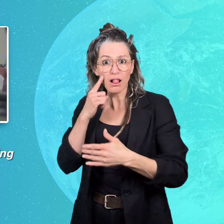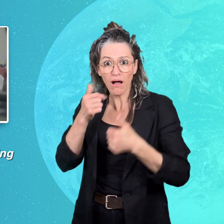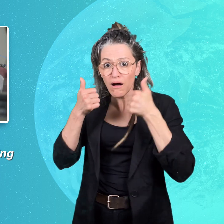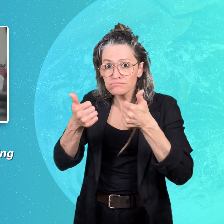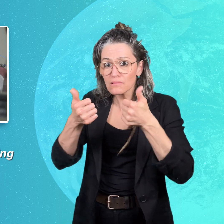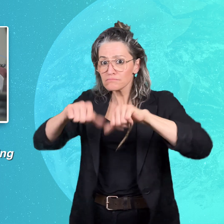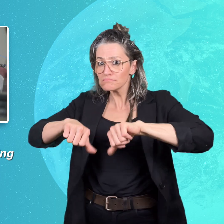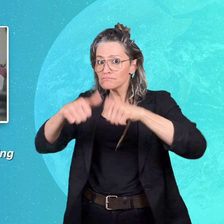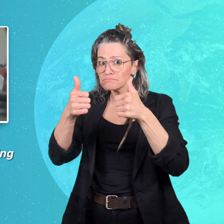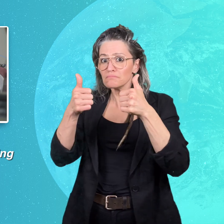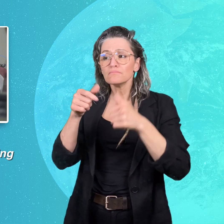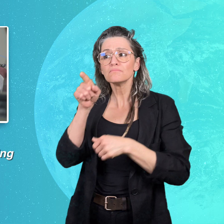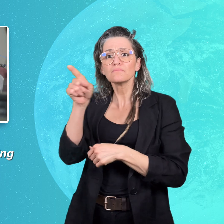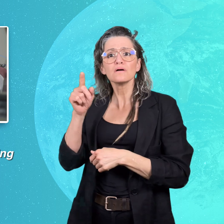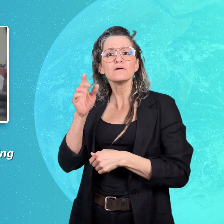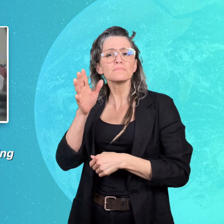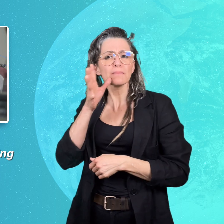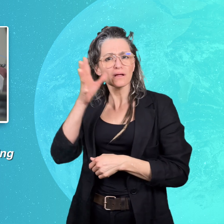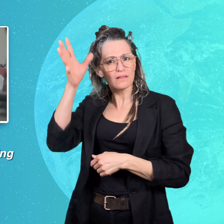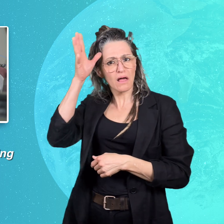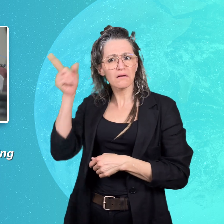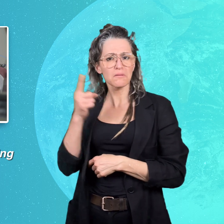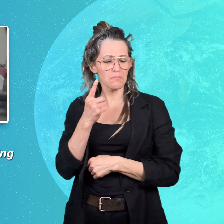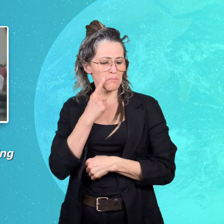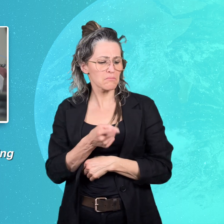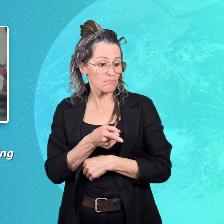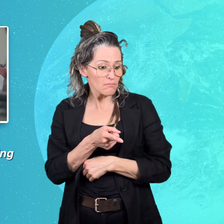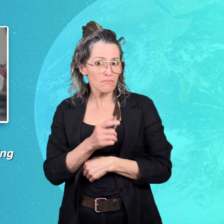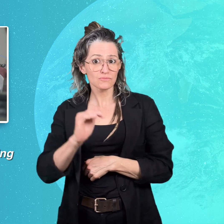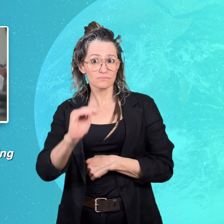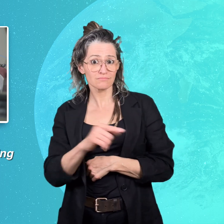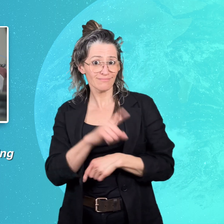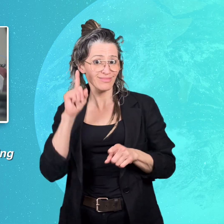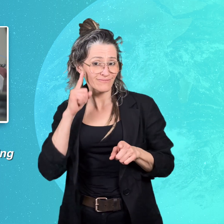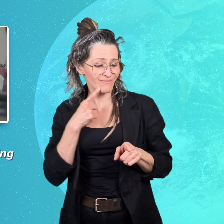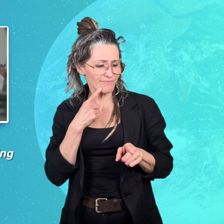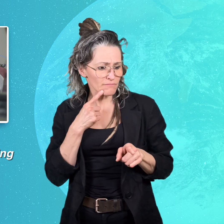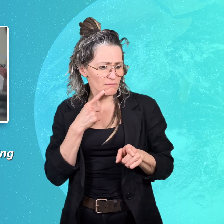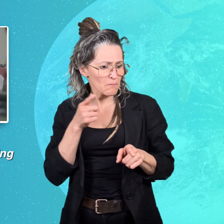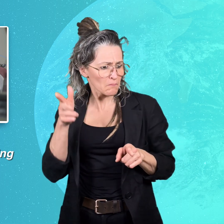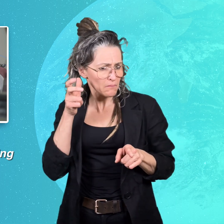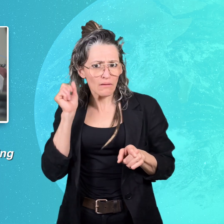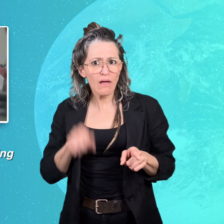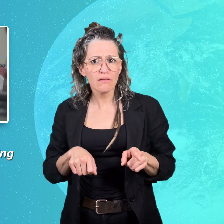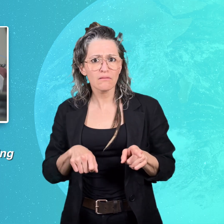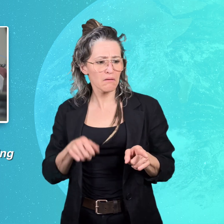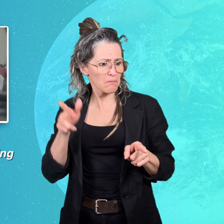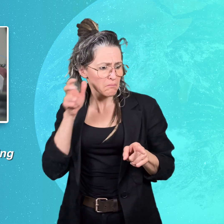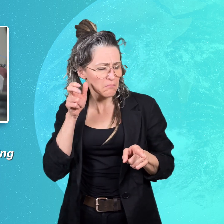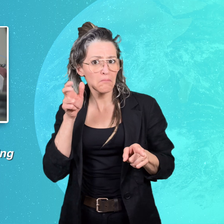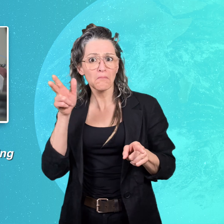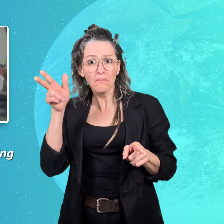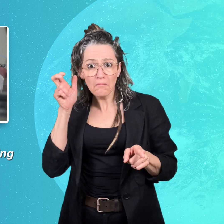that their child was responding to sounds before tests showed it.